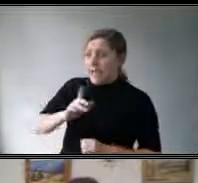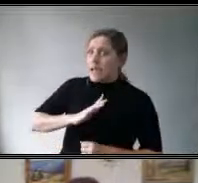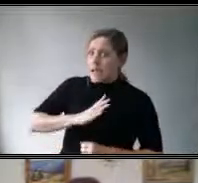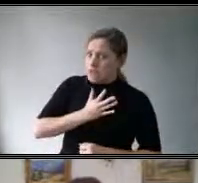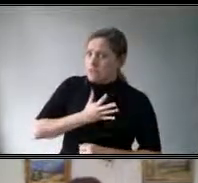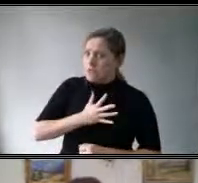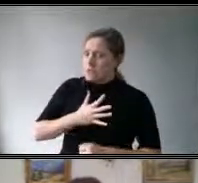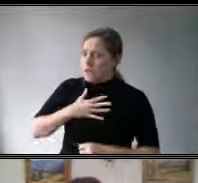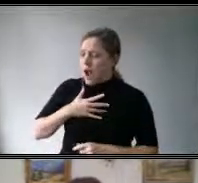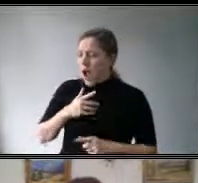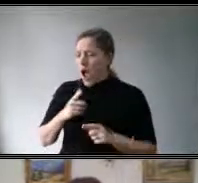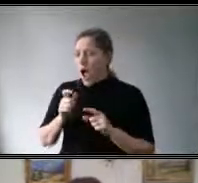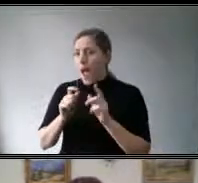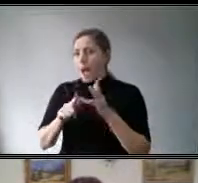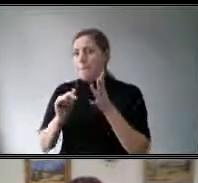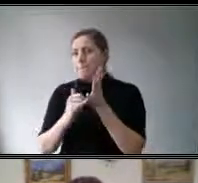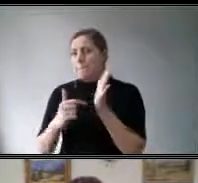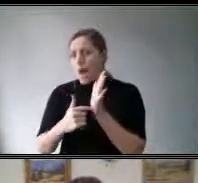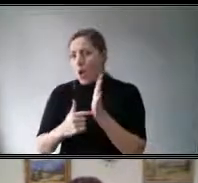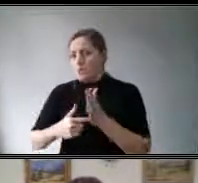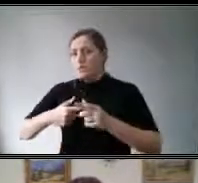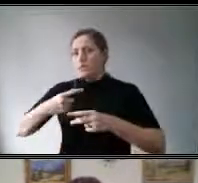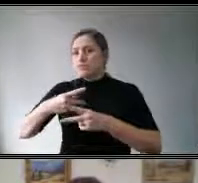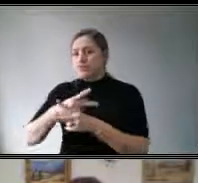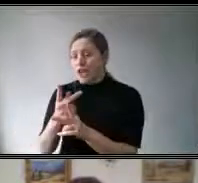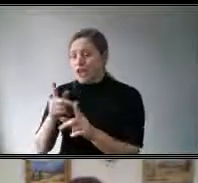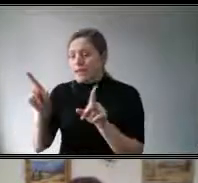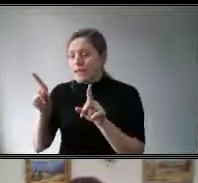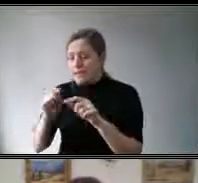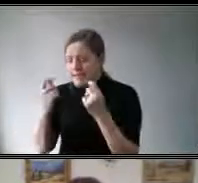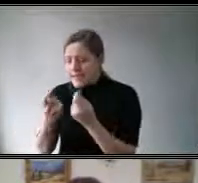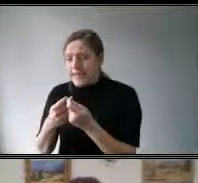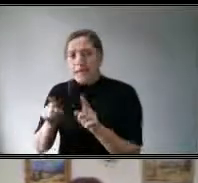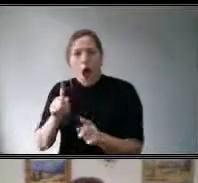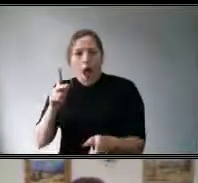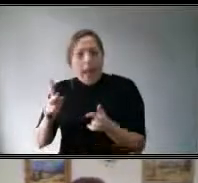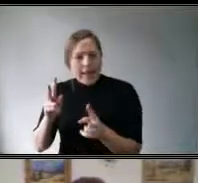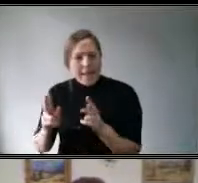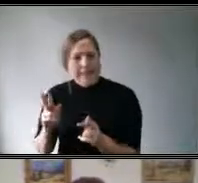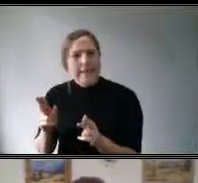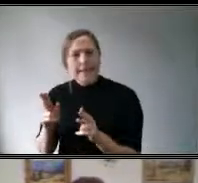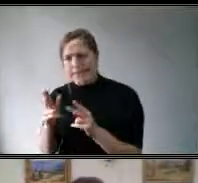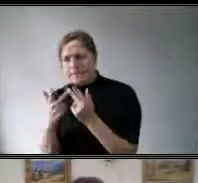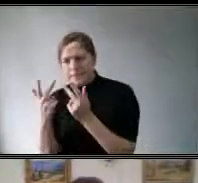um team and in our editing um pipeline so he sort of started off there just to get a sense of